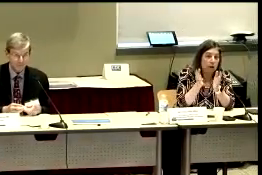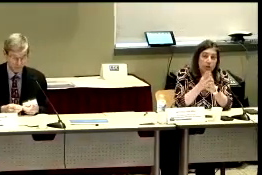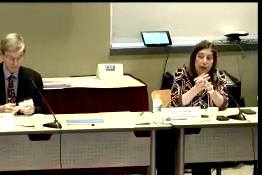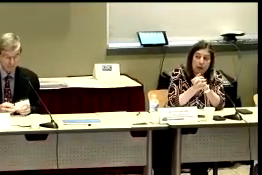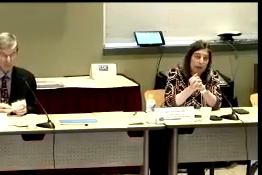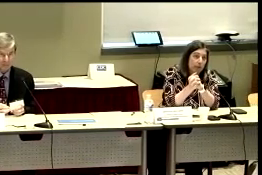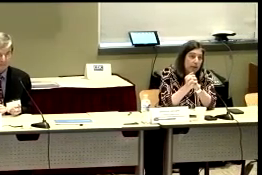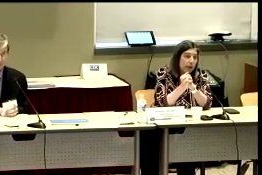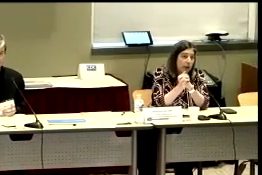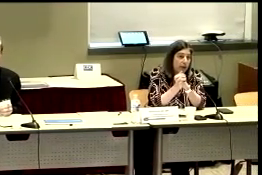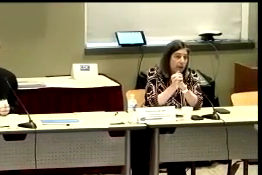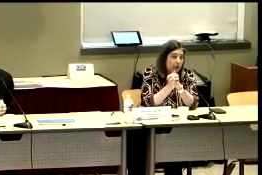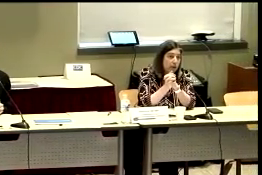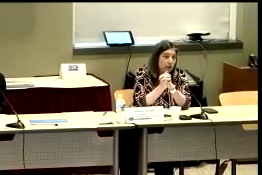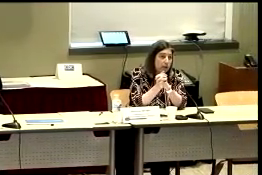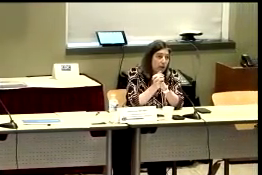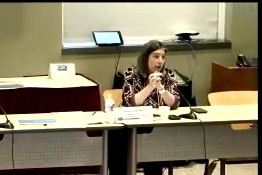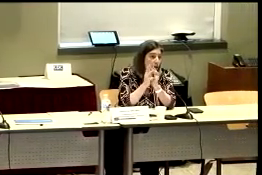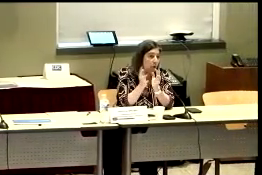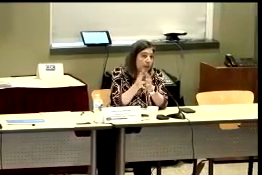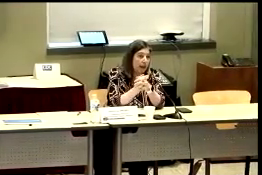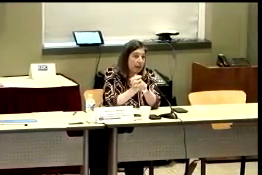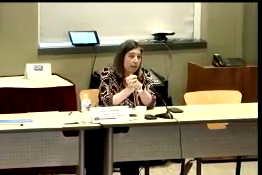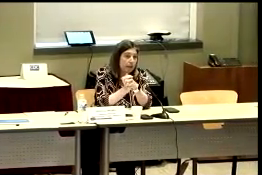one of our priorities is mental health and overdose across the agency.